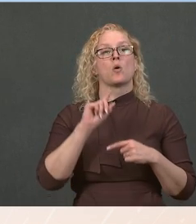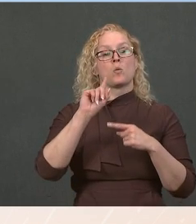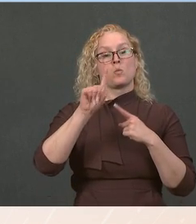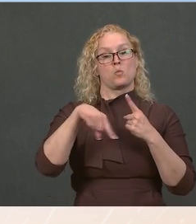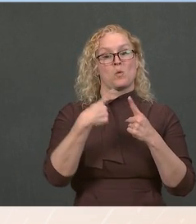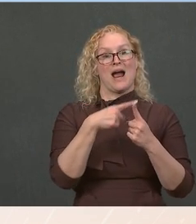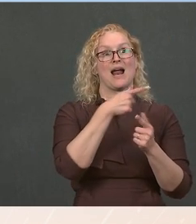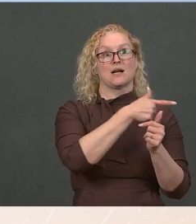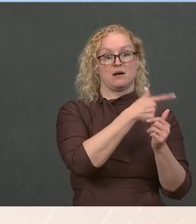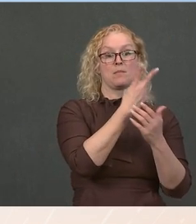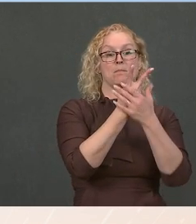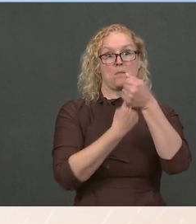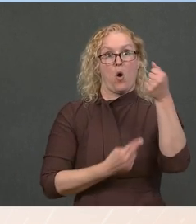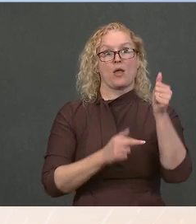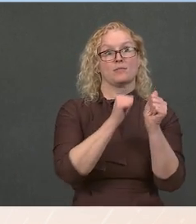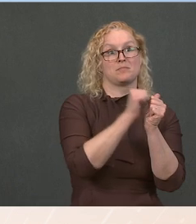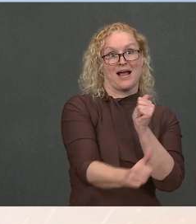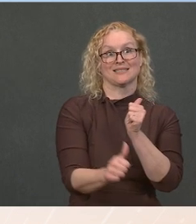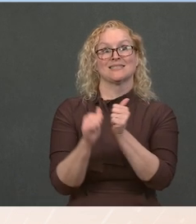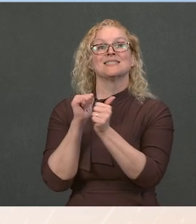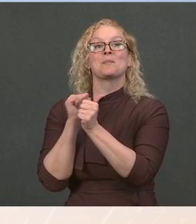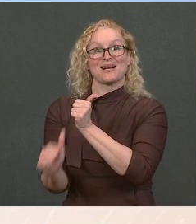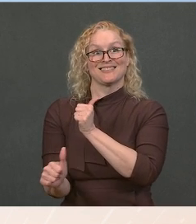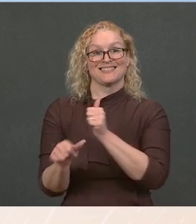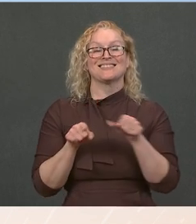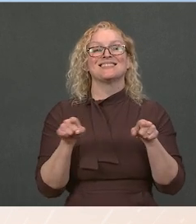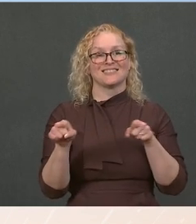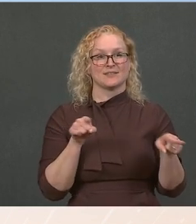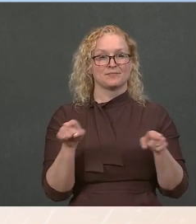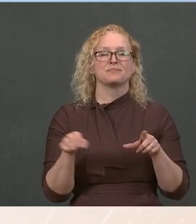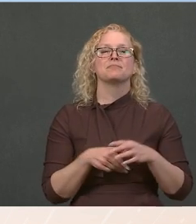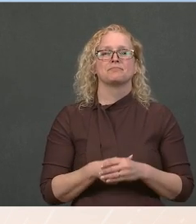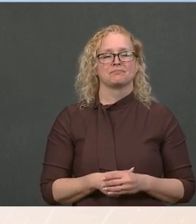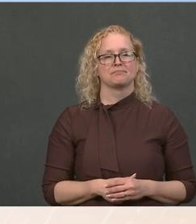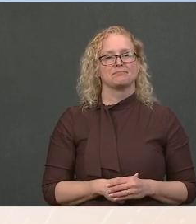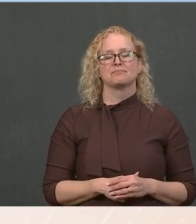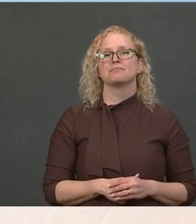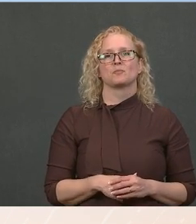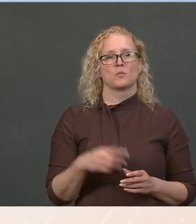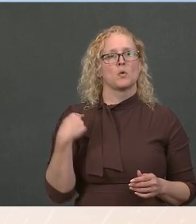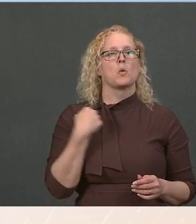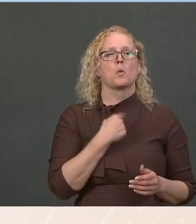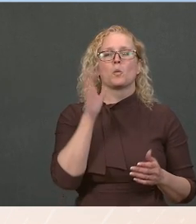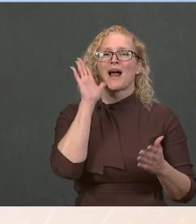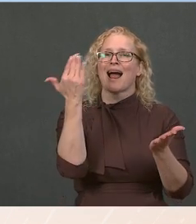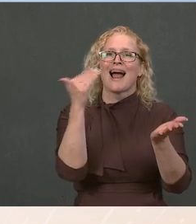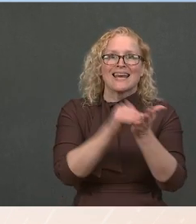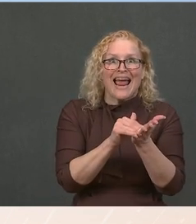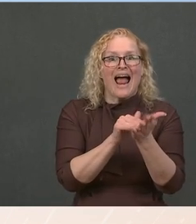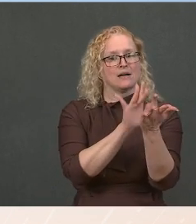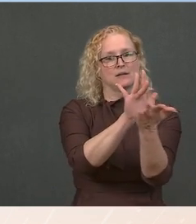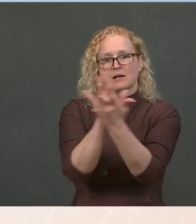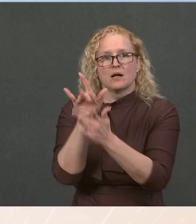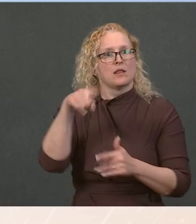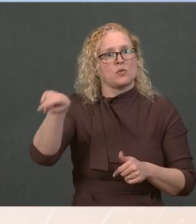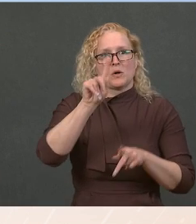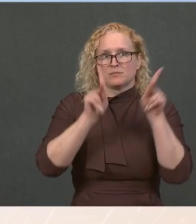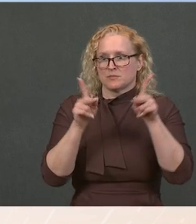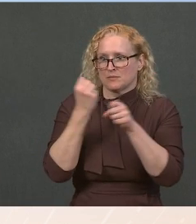you know, we'll have -- we'll do -- you know, we'll get out there, do a blitz, and make sure that that messaging is out there on what we have done